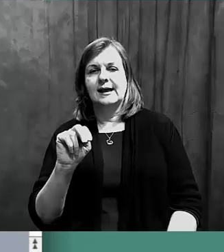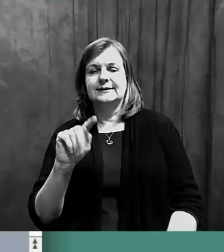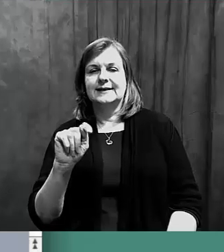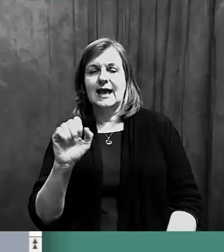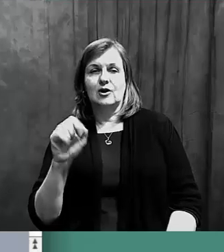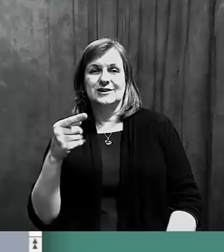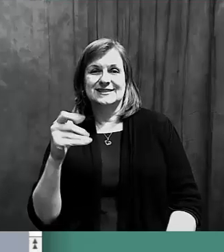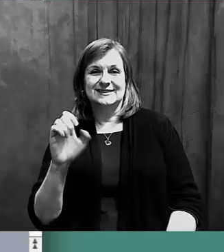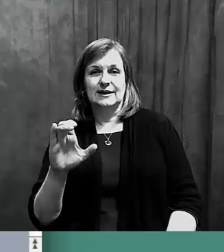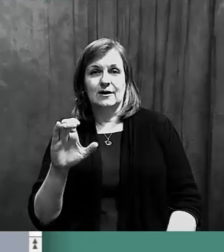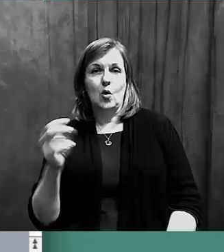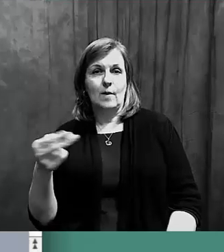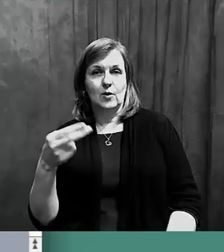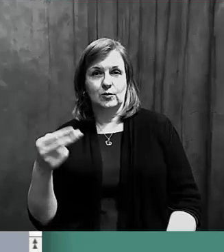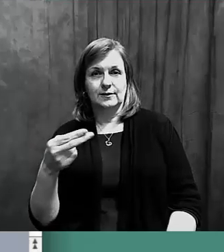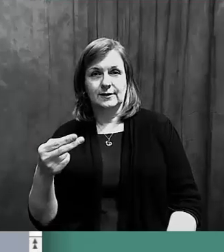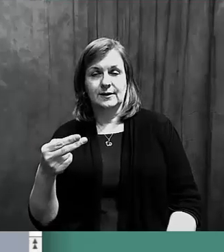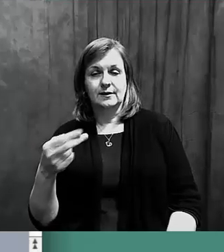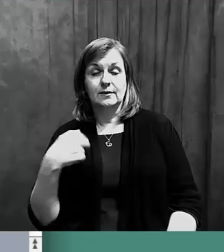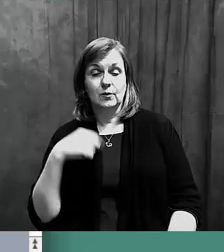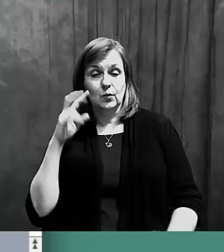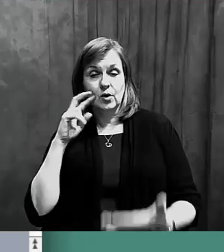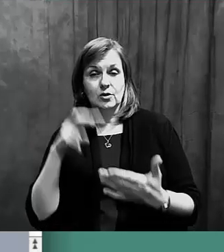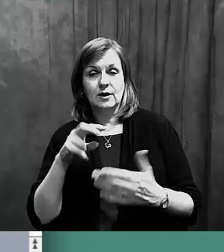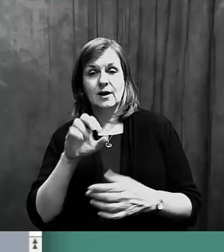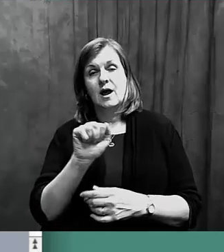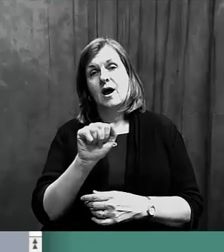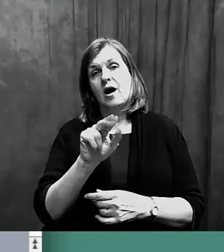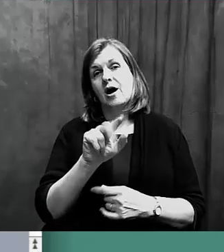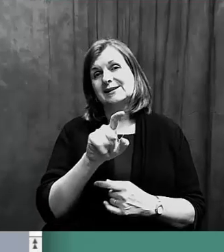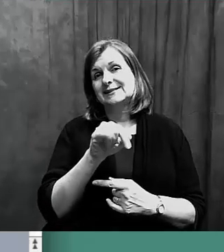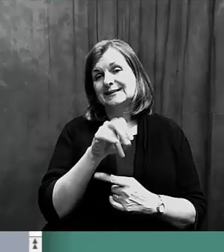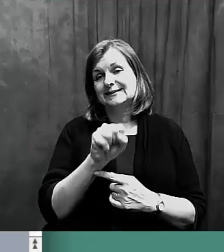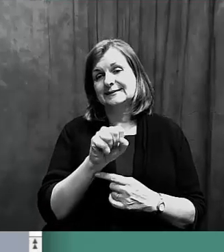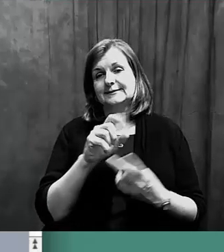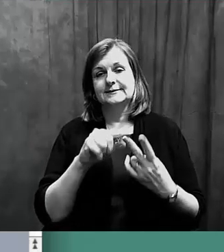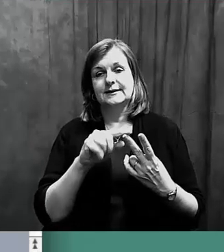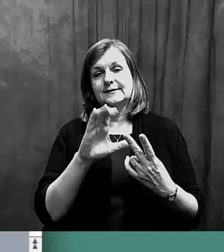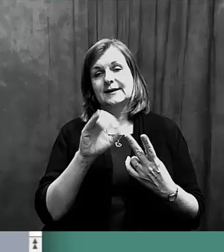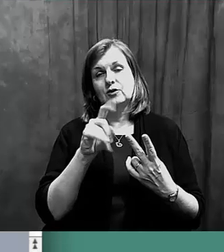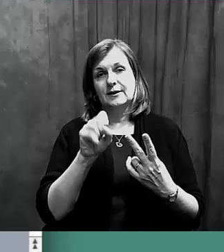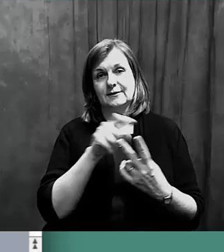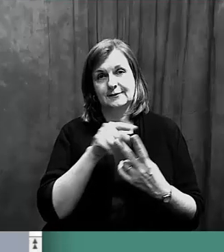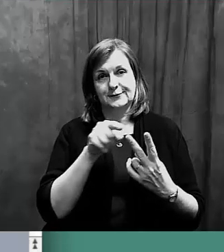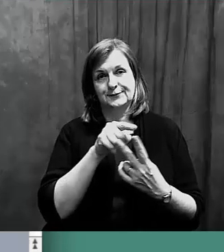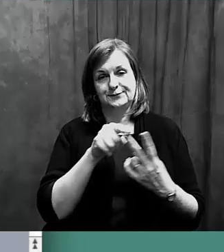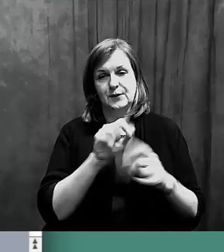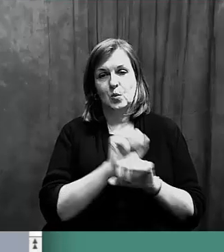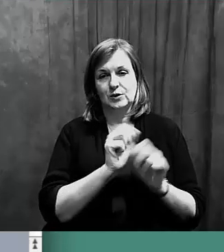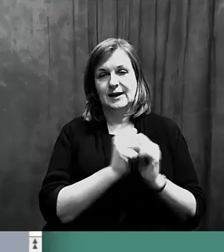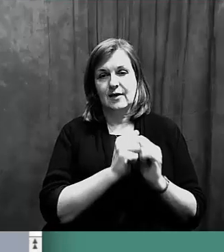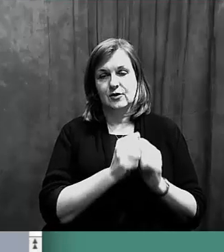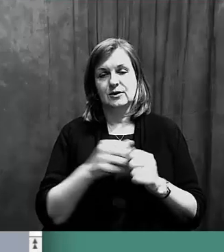antagonistic hormones. we look at the auxins and cytokinins working together and then